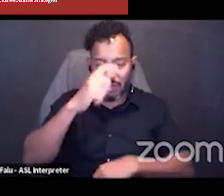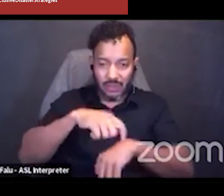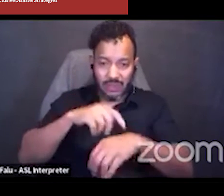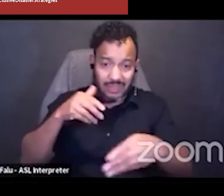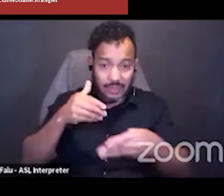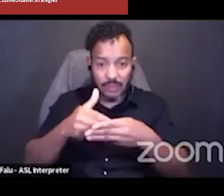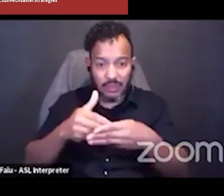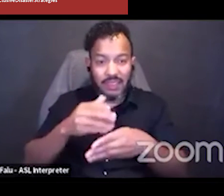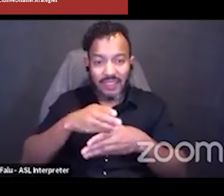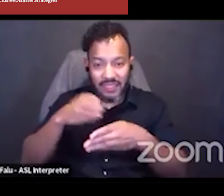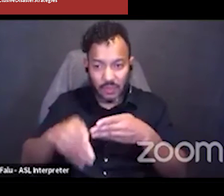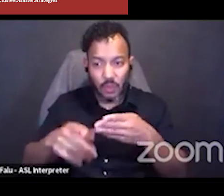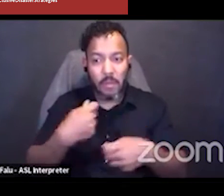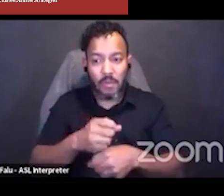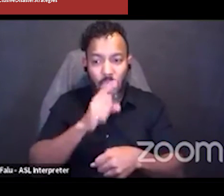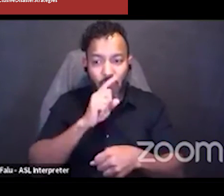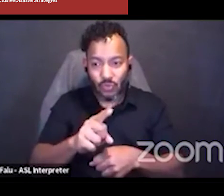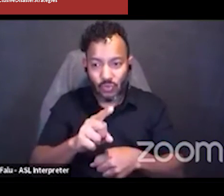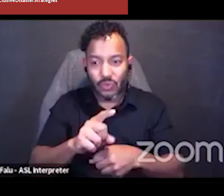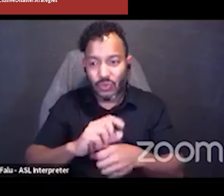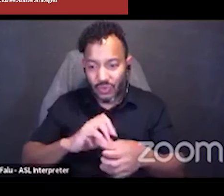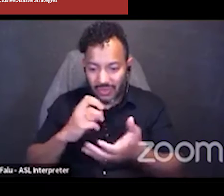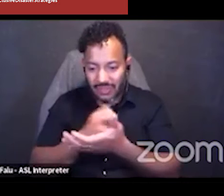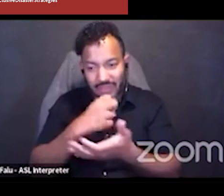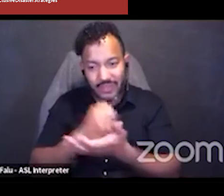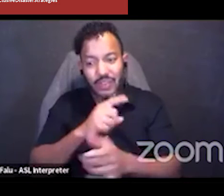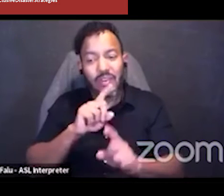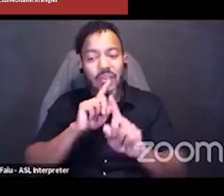We wanted to make sure we can get to questions and answers as well.